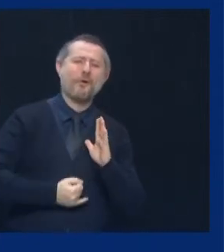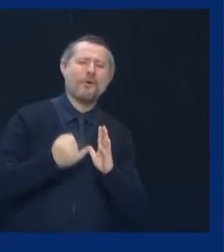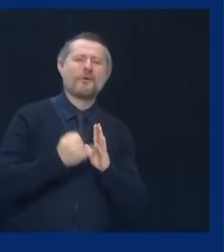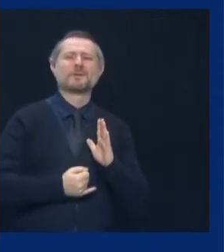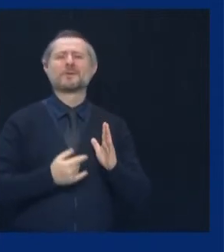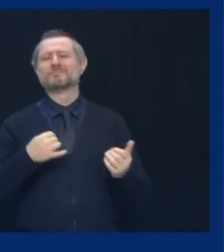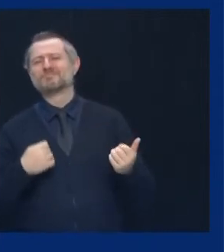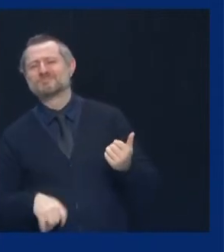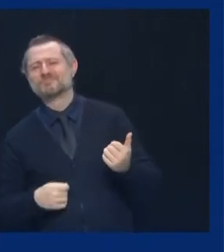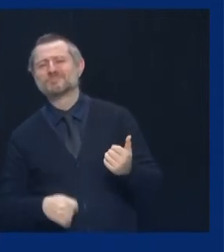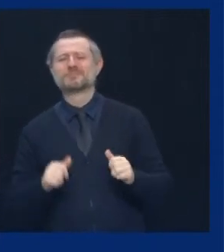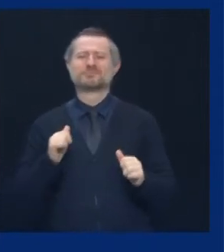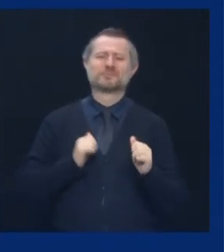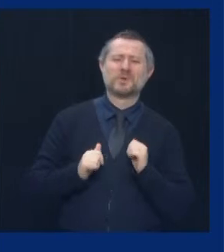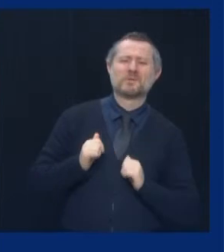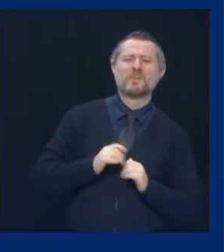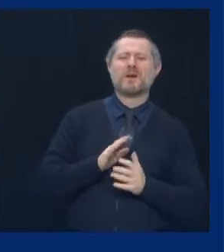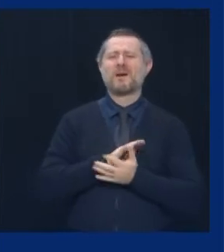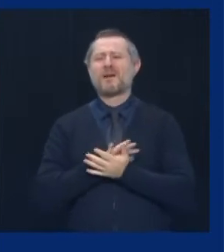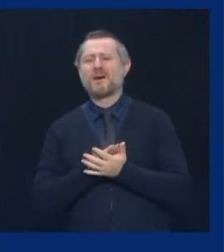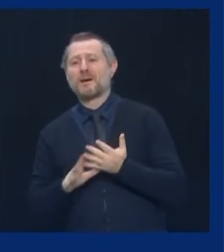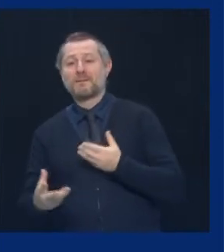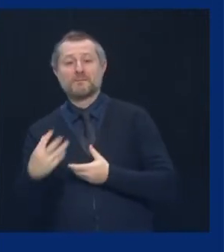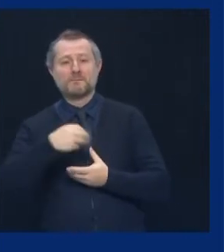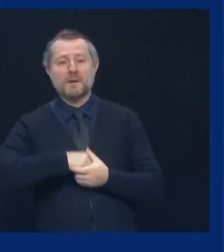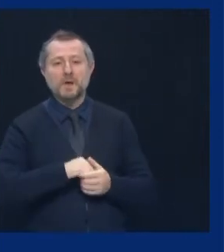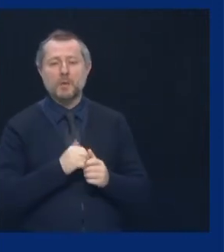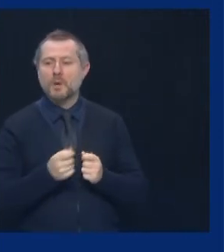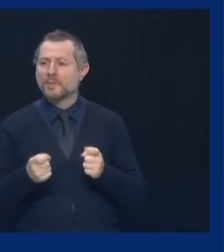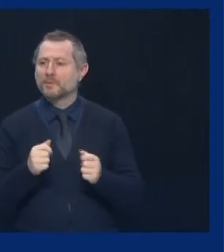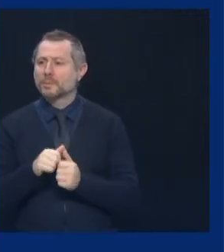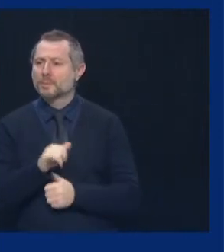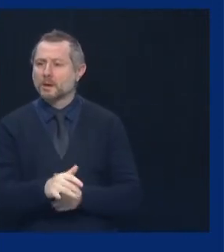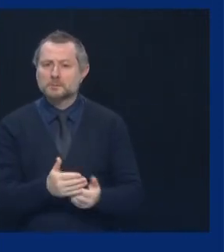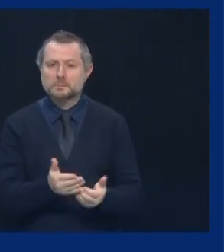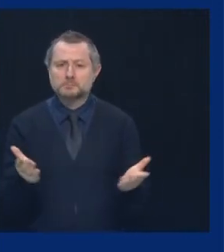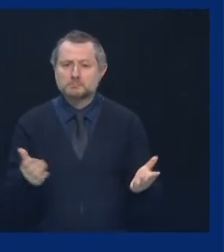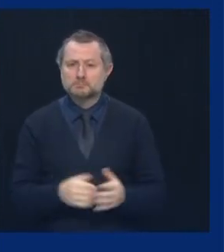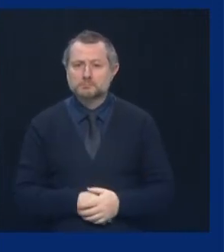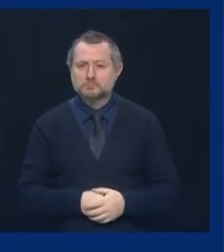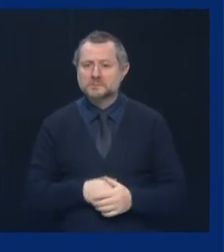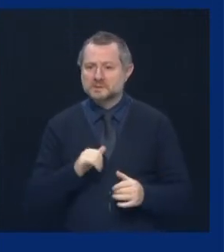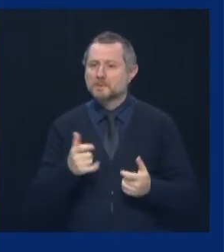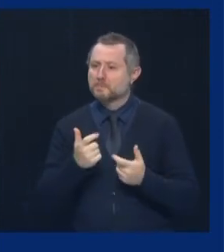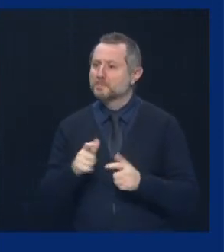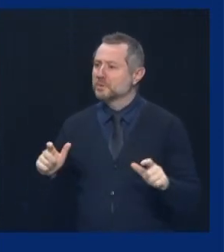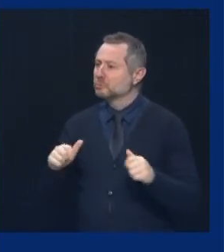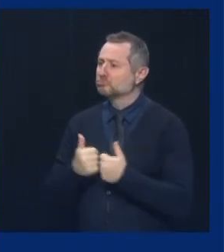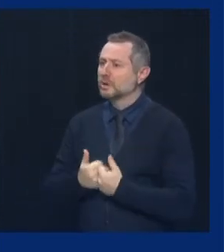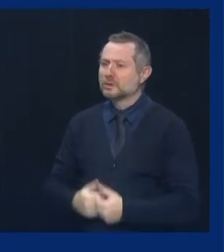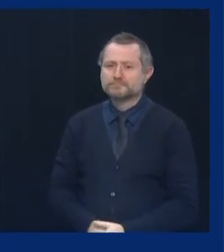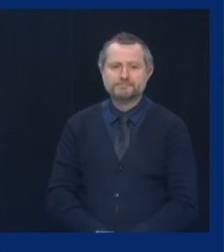THE HOLE. THAT'S THE MICROLEVEL, YOU KNOW,